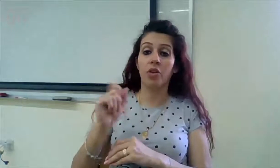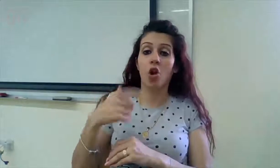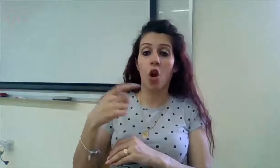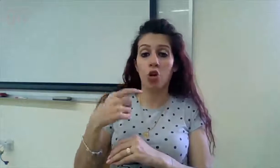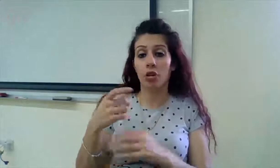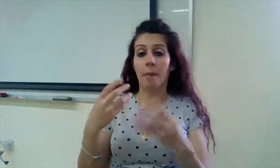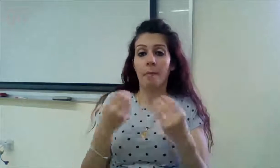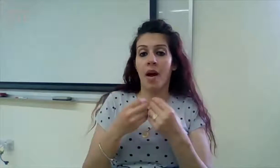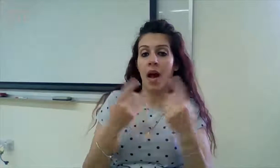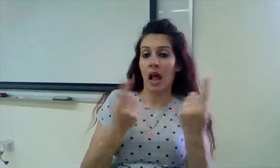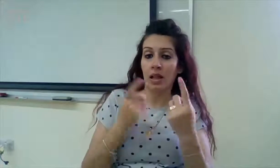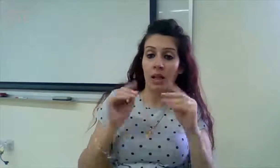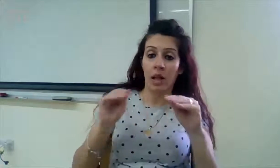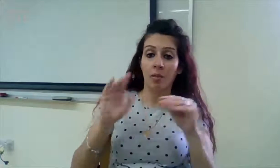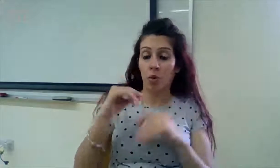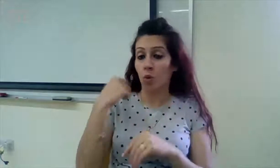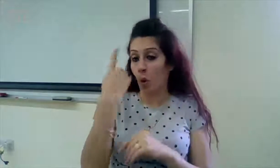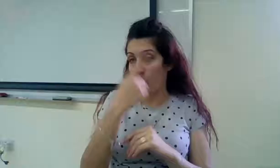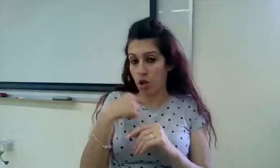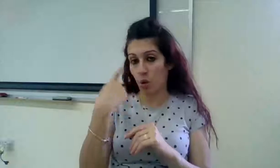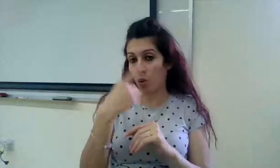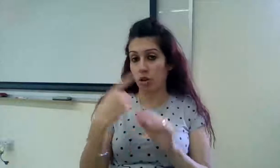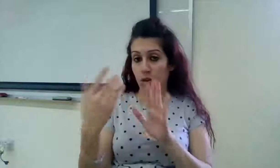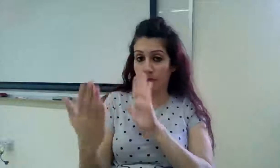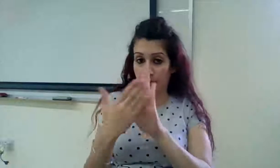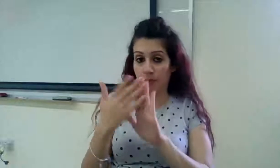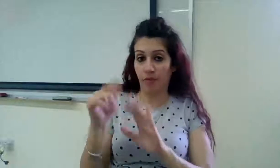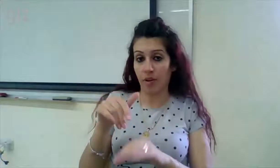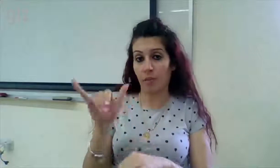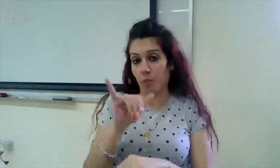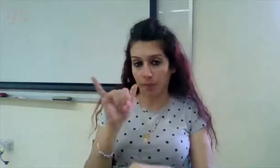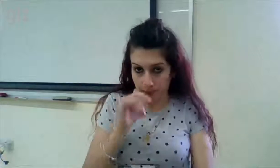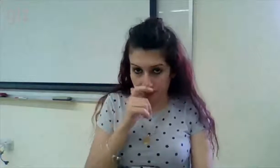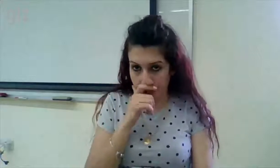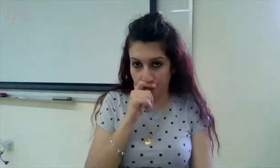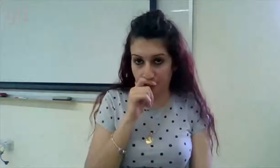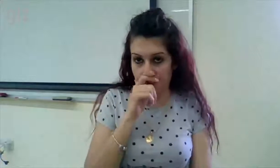supplements but I think I very much agree that a blended approach continues